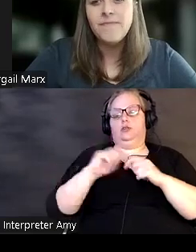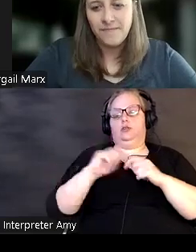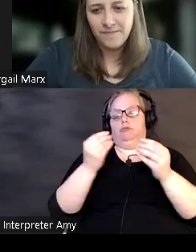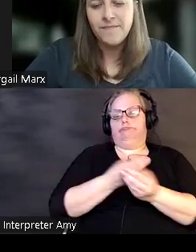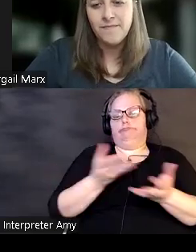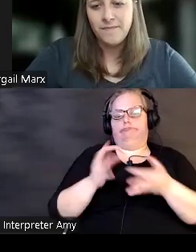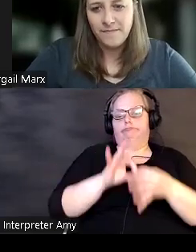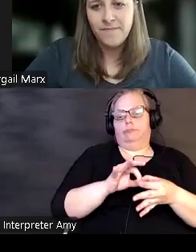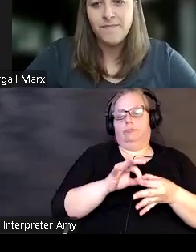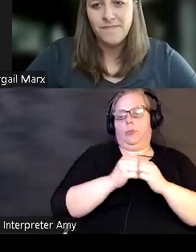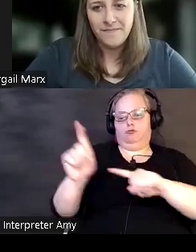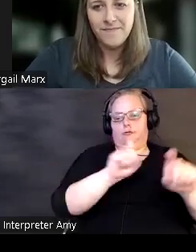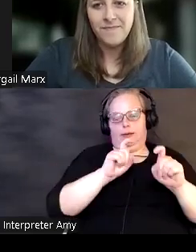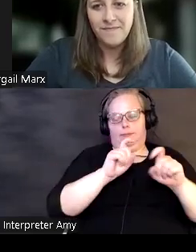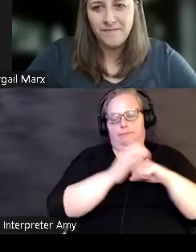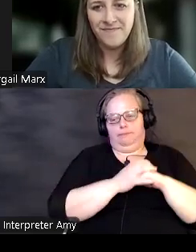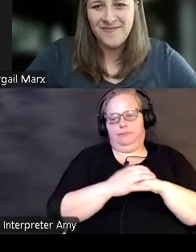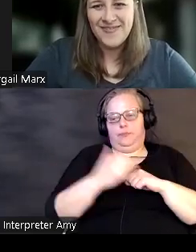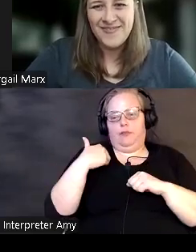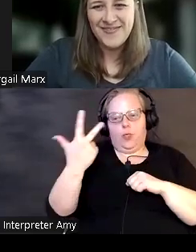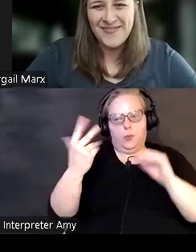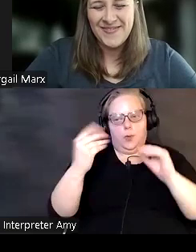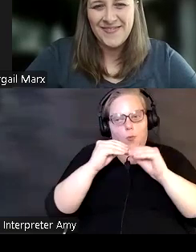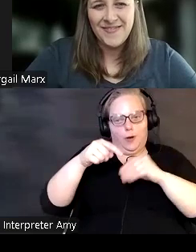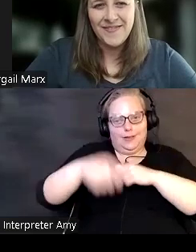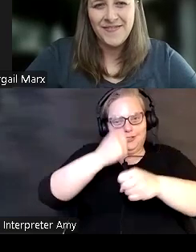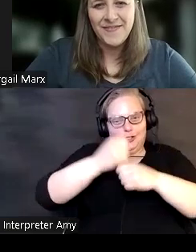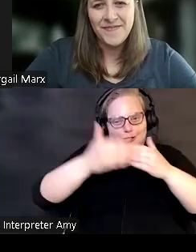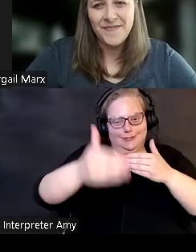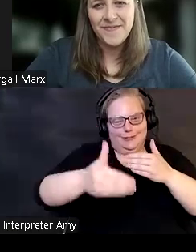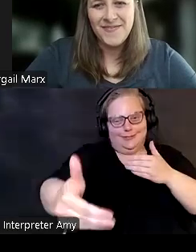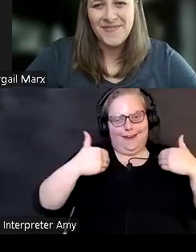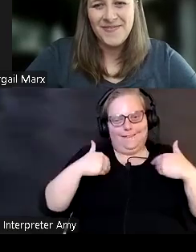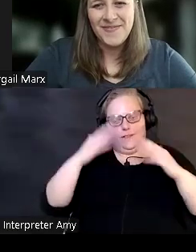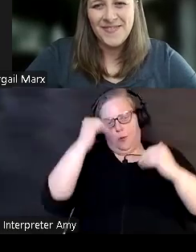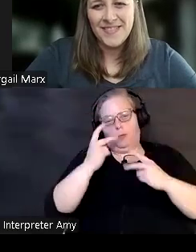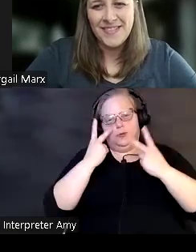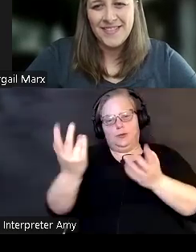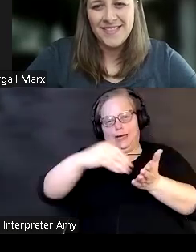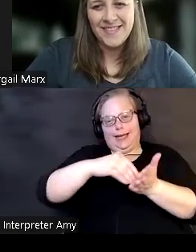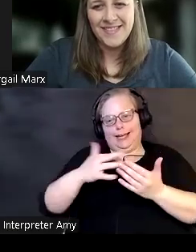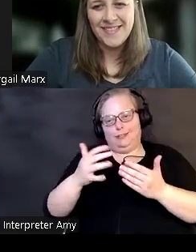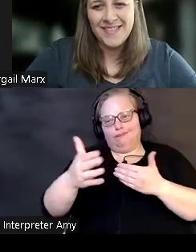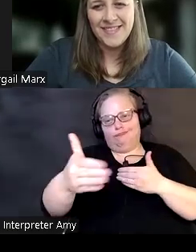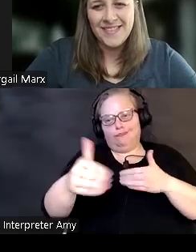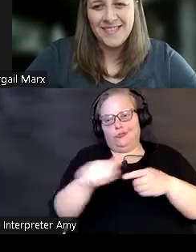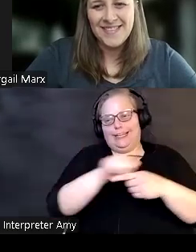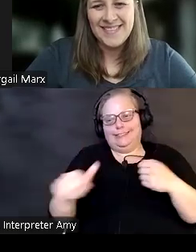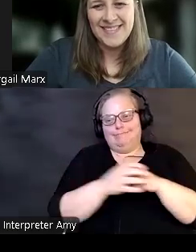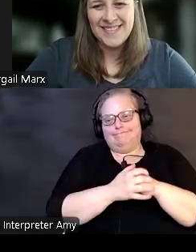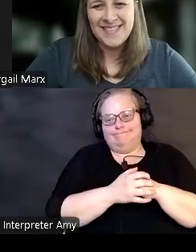And we've got three more this year coming up, so hope to see you all back for our future trainings. And thank you again, Jennifer and Abby.